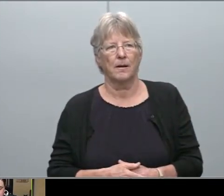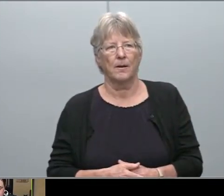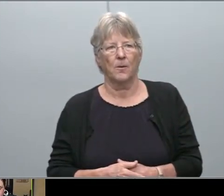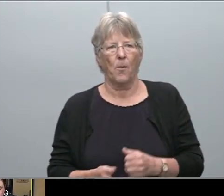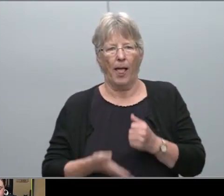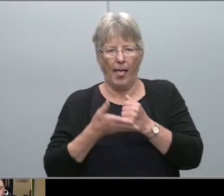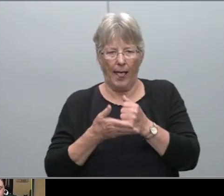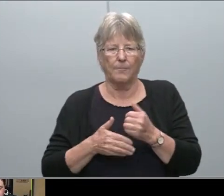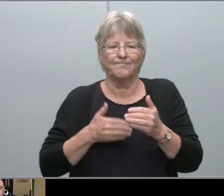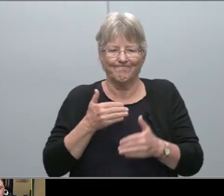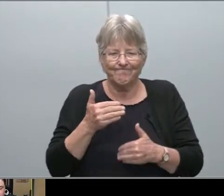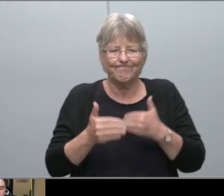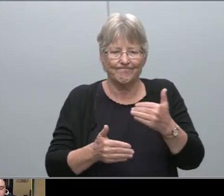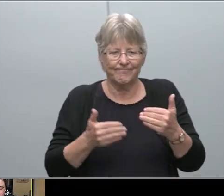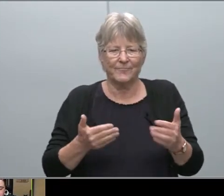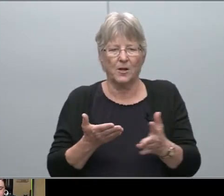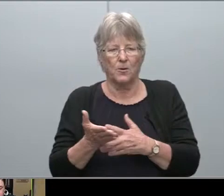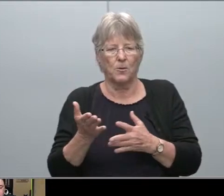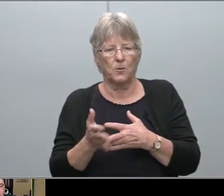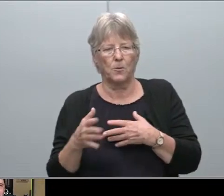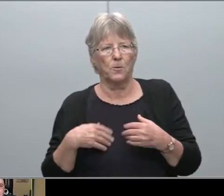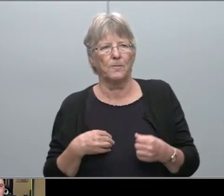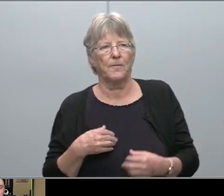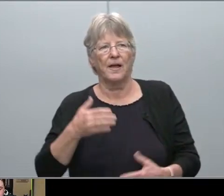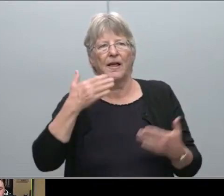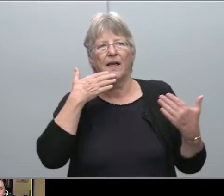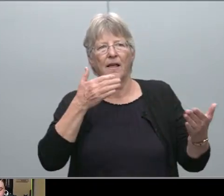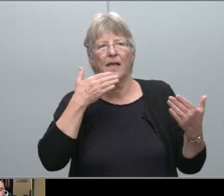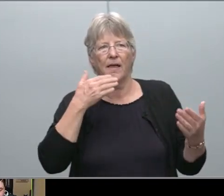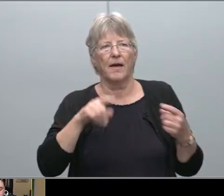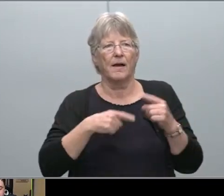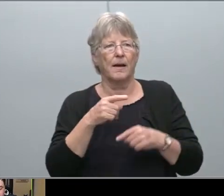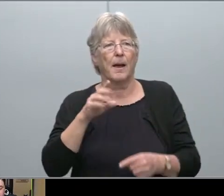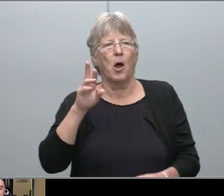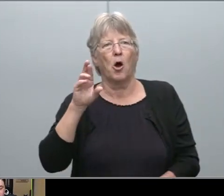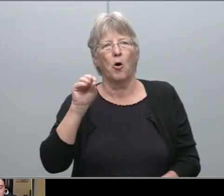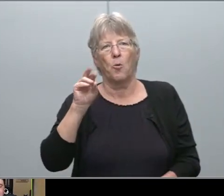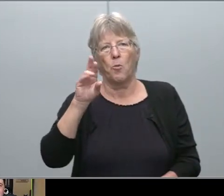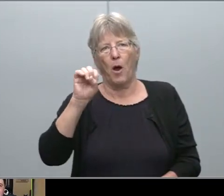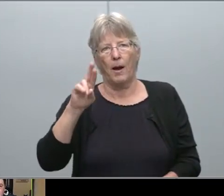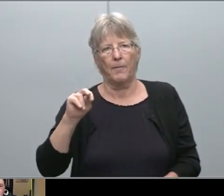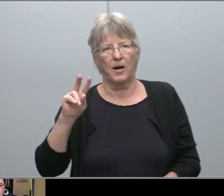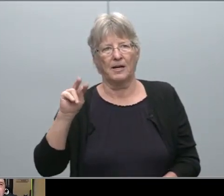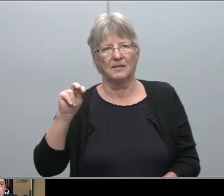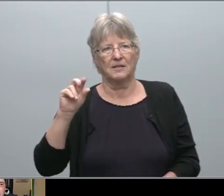And I know that you are here today because you are advocating for your child,